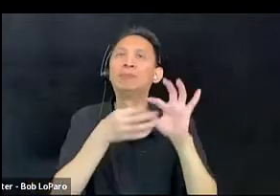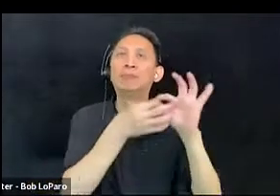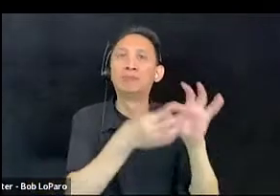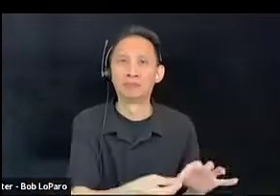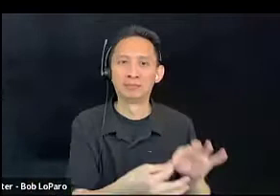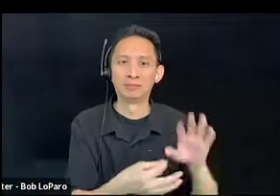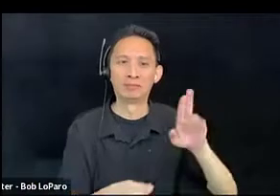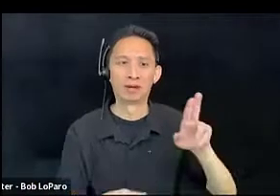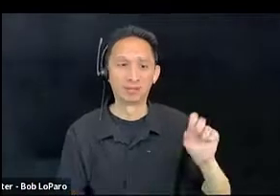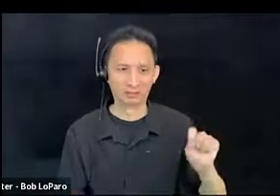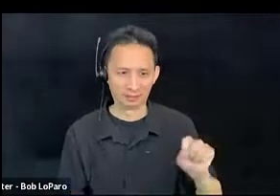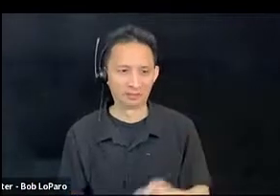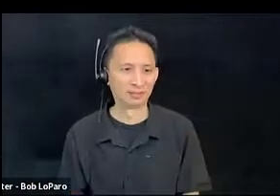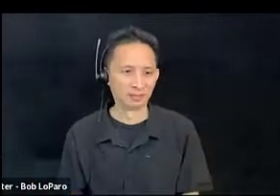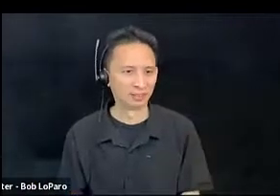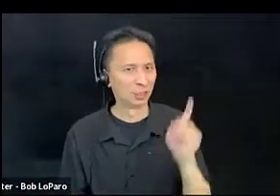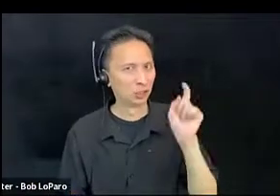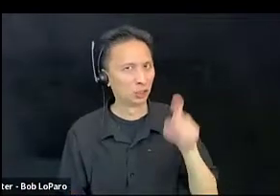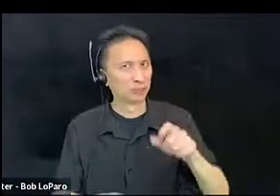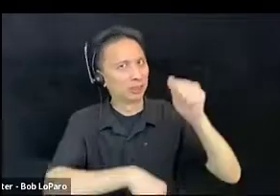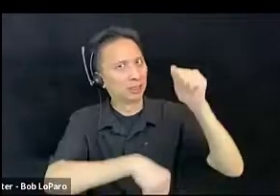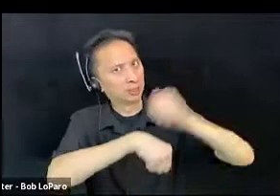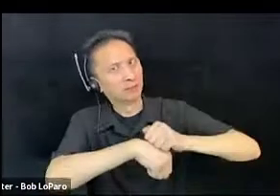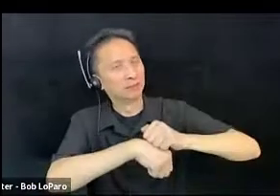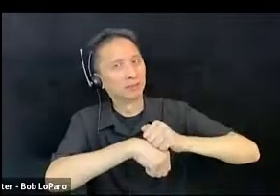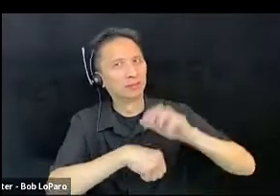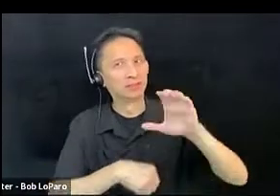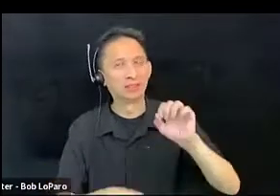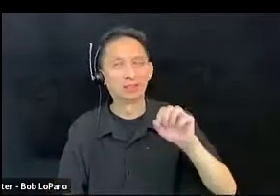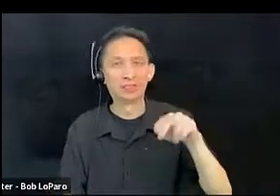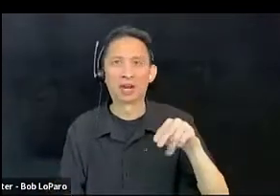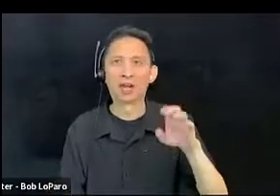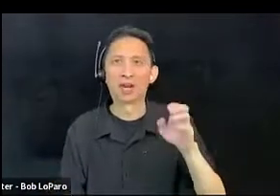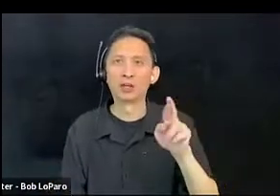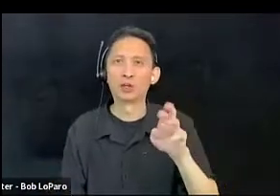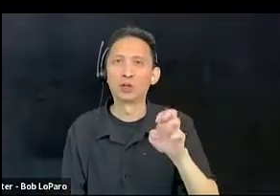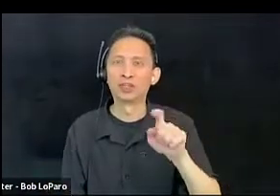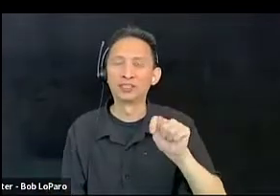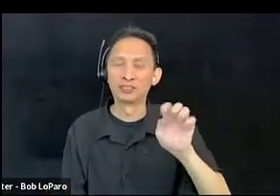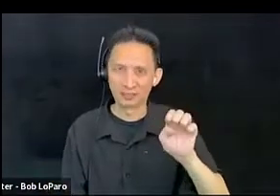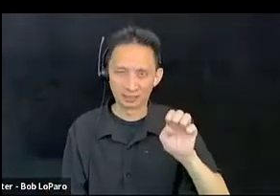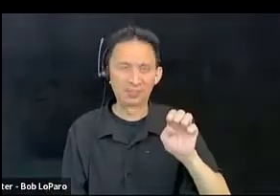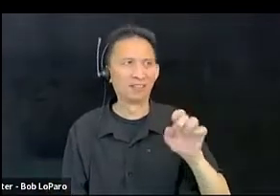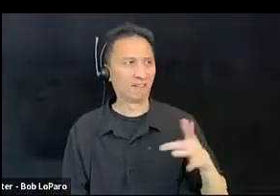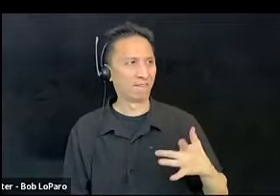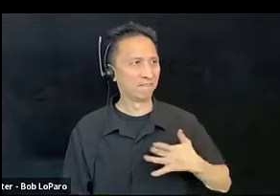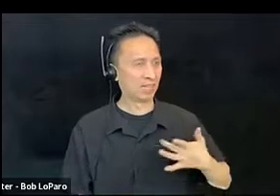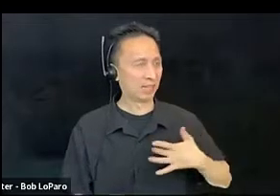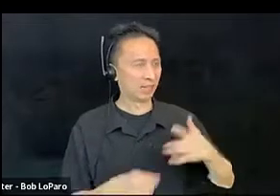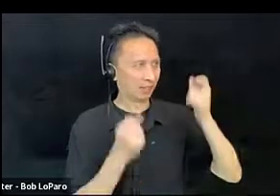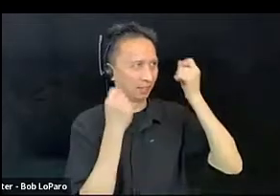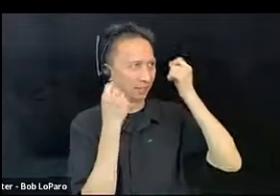The purpose, right? As we've talked about is to create that bridge between pre-symbolic and symbolic modes